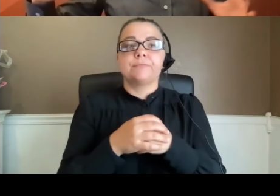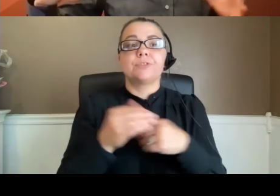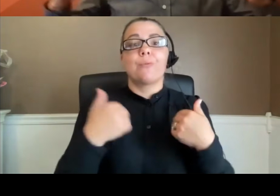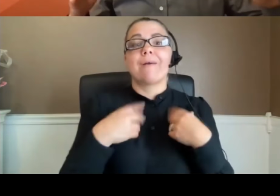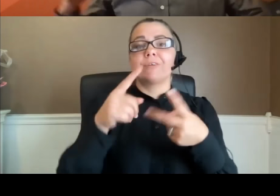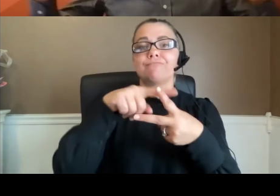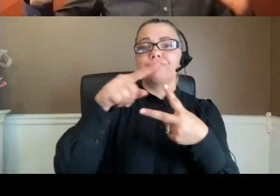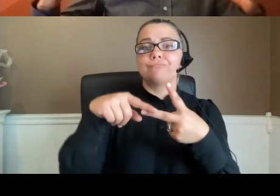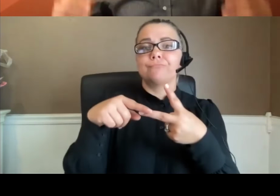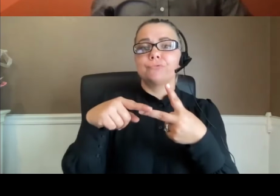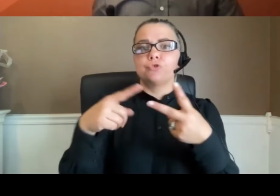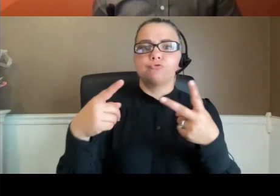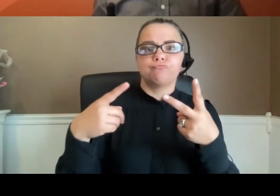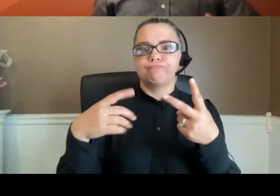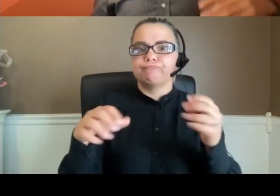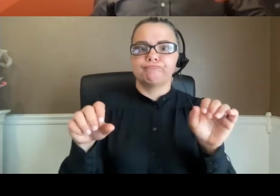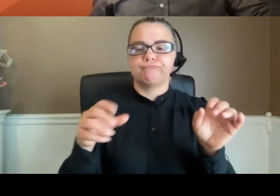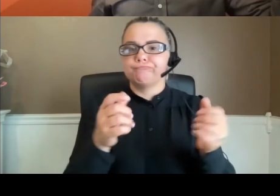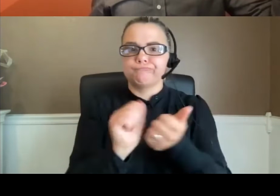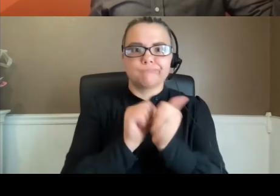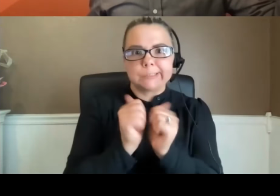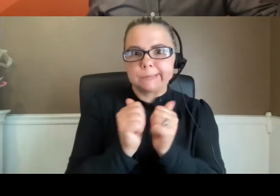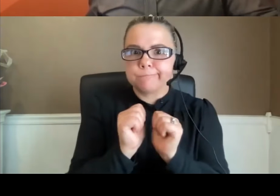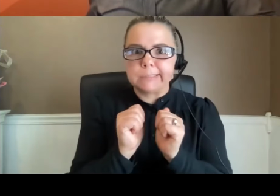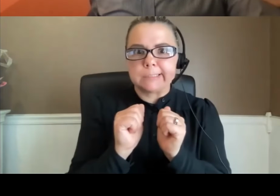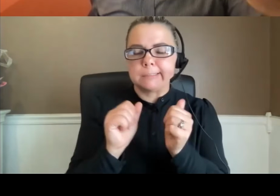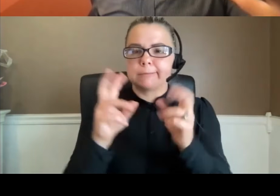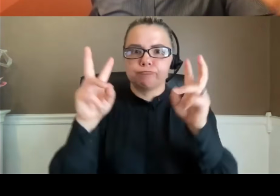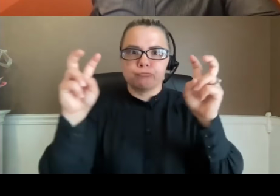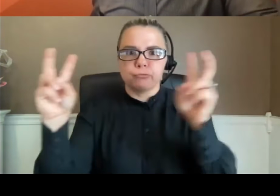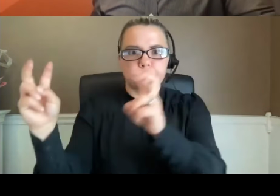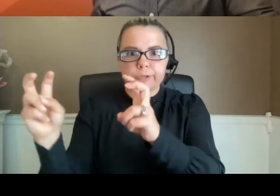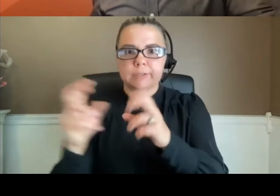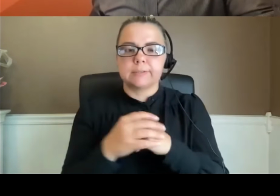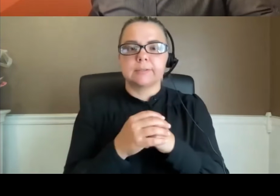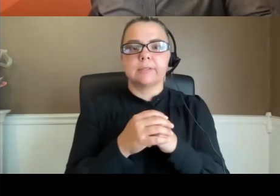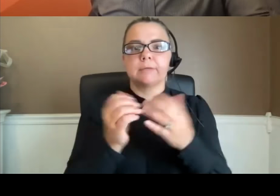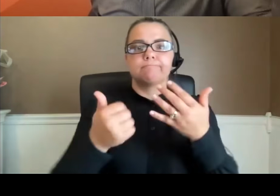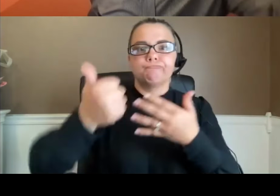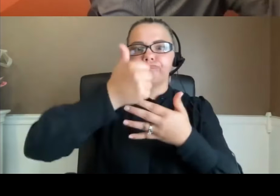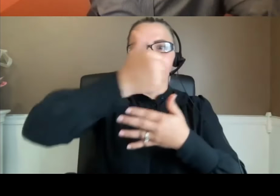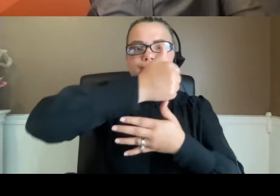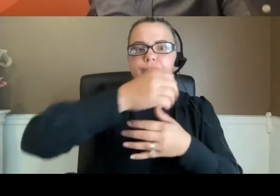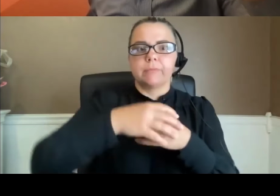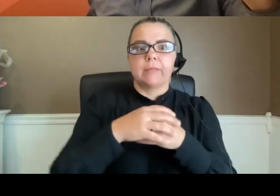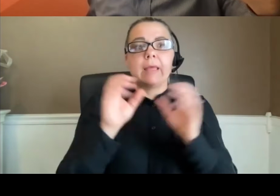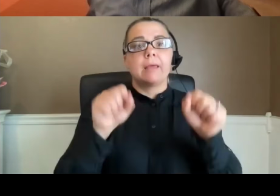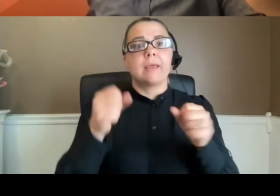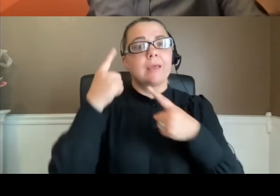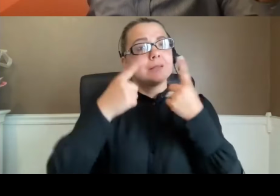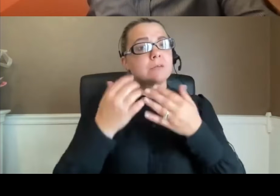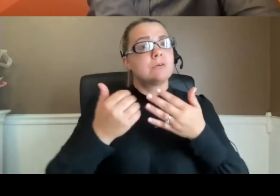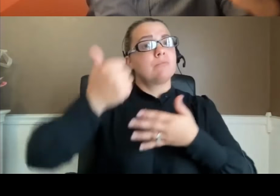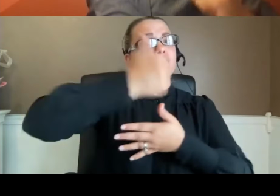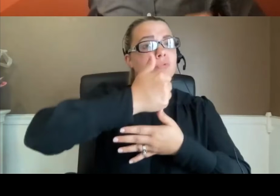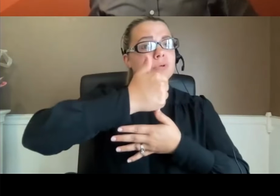when we're thinking about how to do this. We can think about prioritizing describing